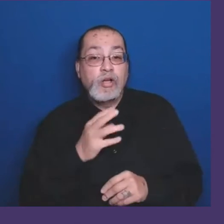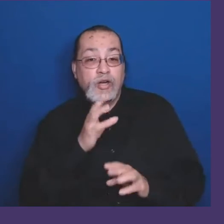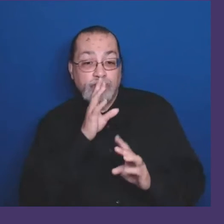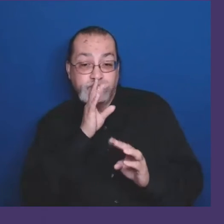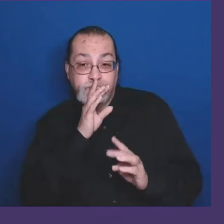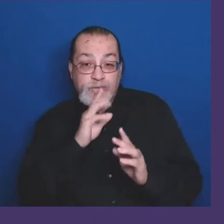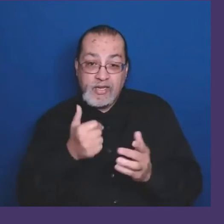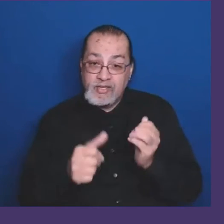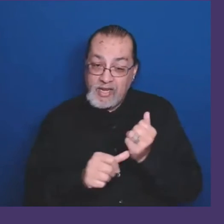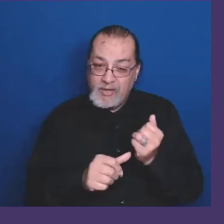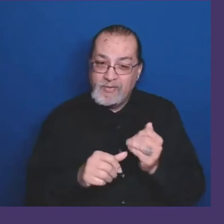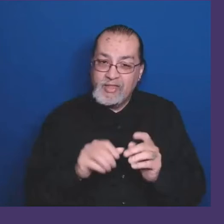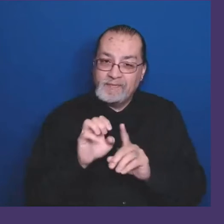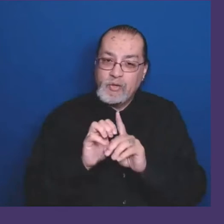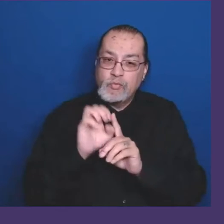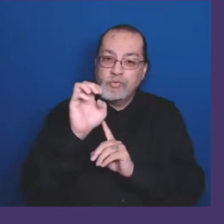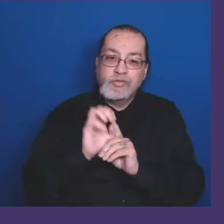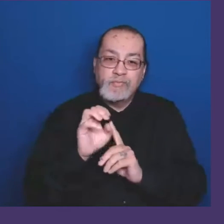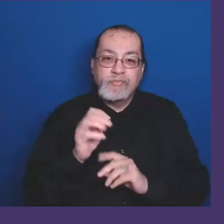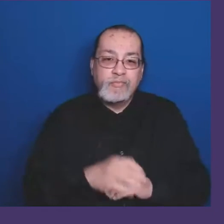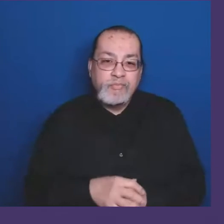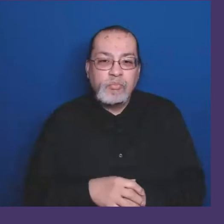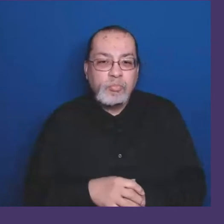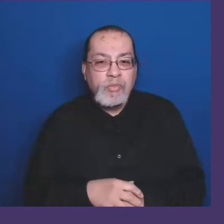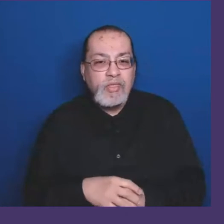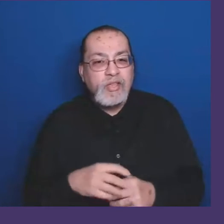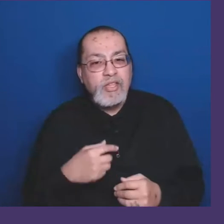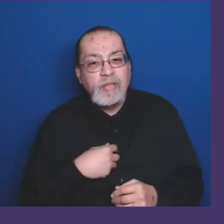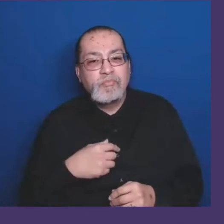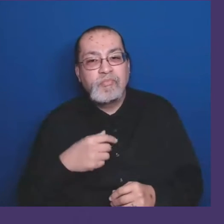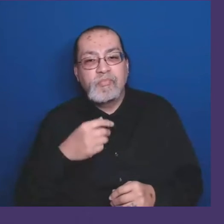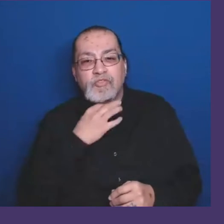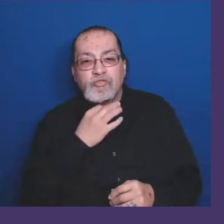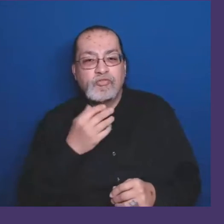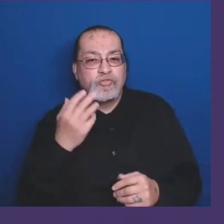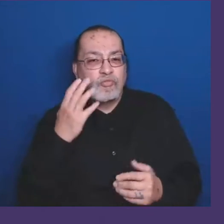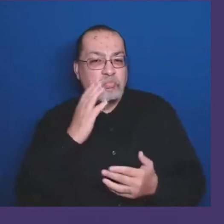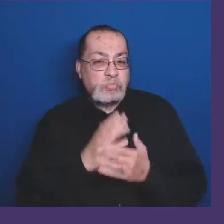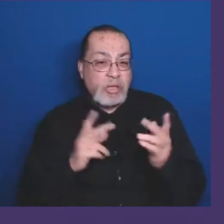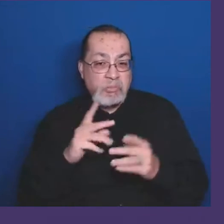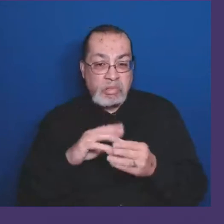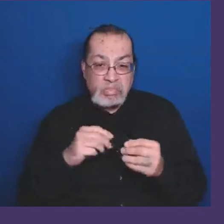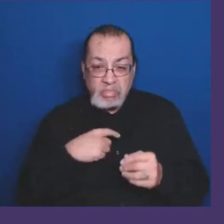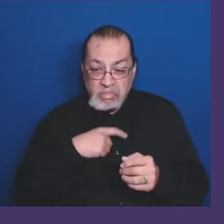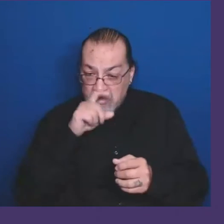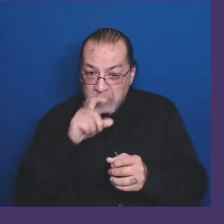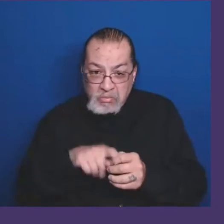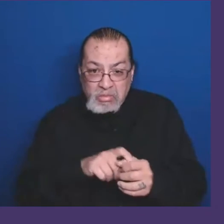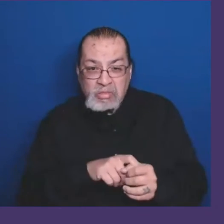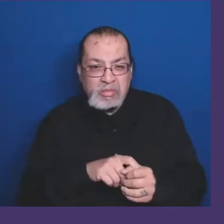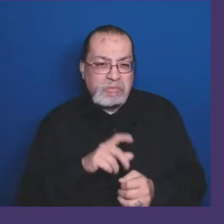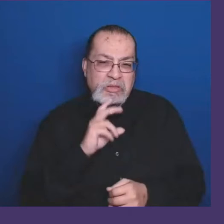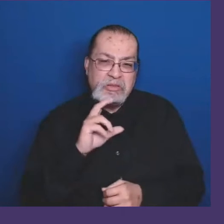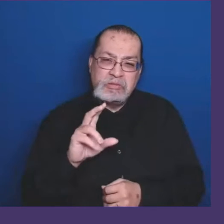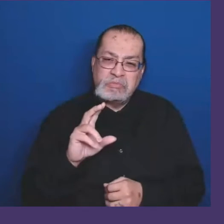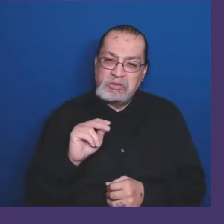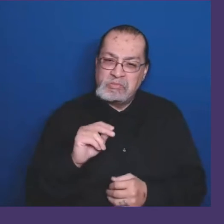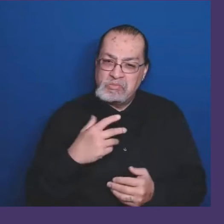some may say, we're nosy. We want to learn and we want to improve. We monitor and evaluate